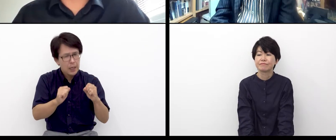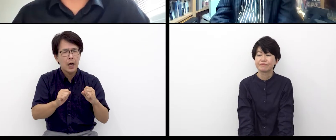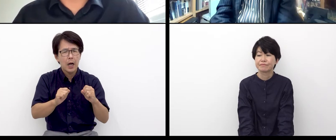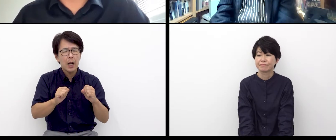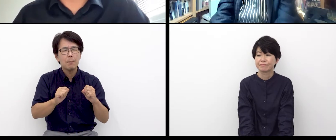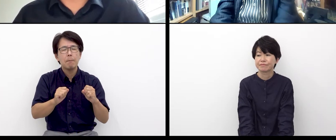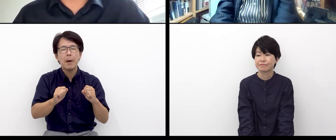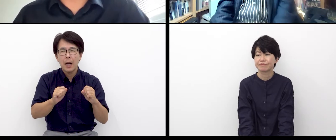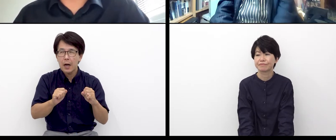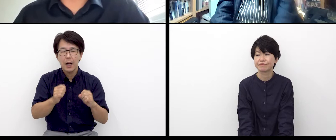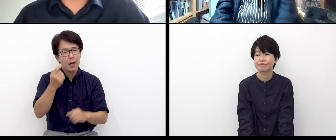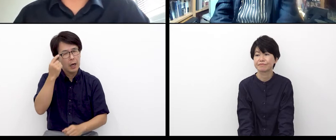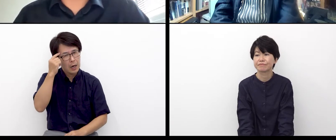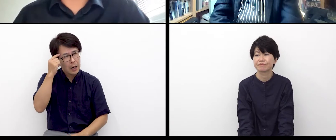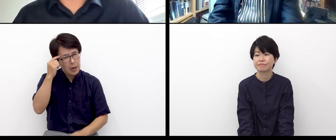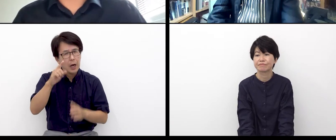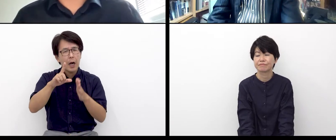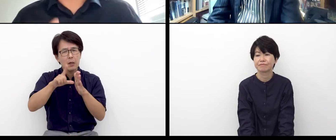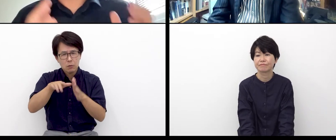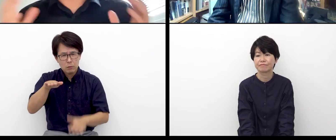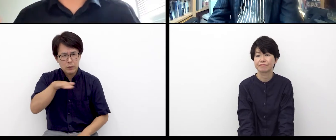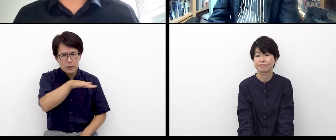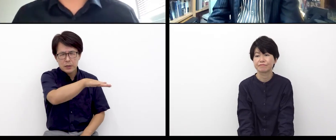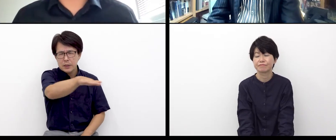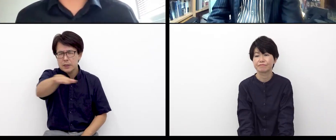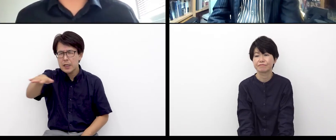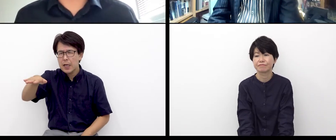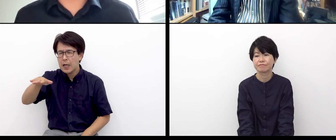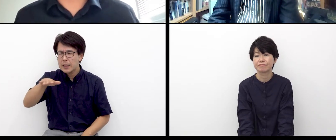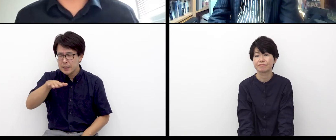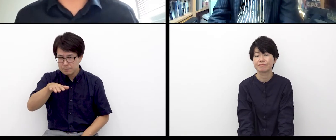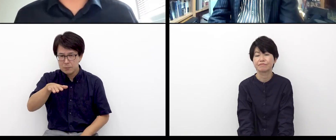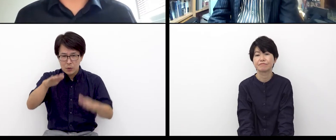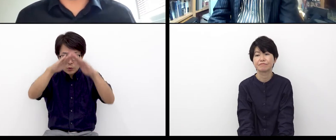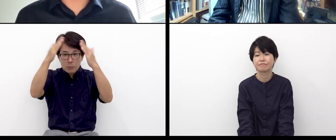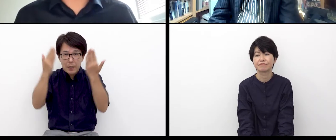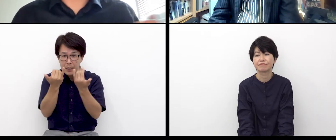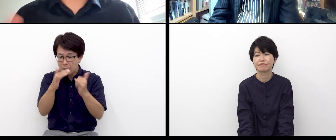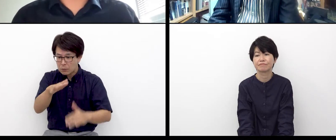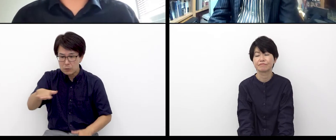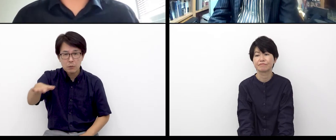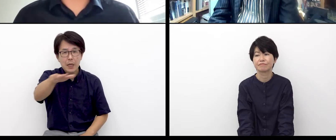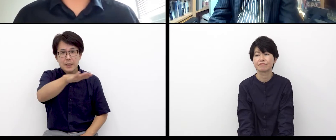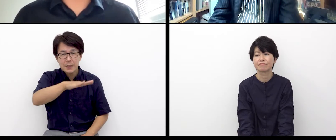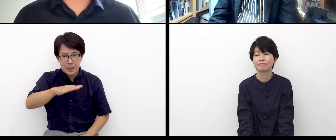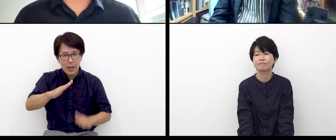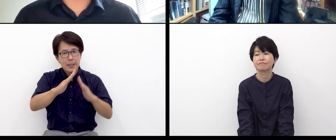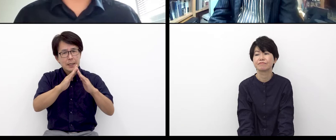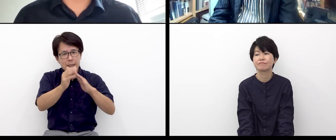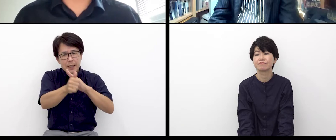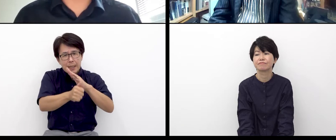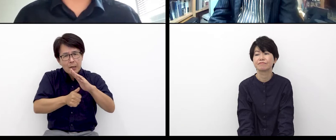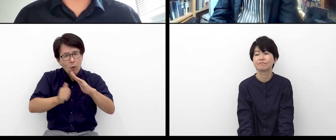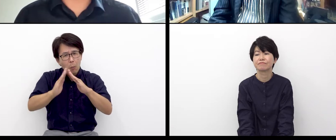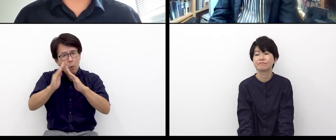In a way —I wonder how to say—, everyone in the world has to be